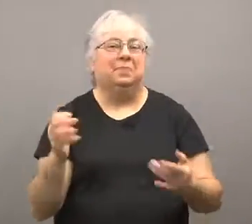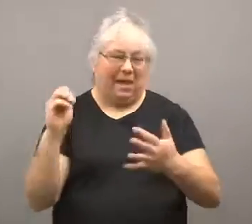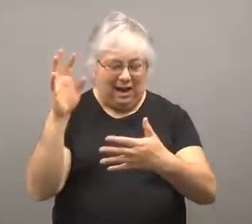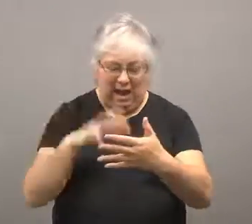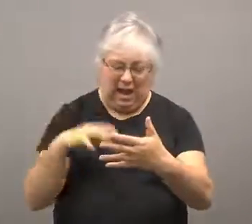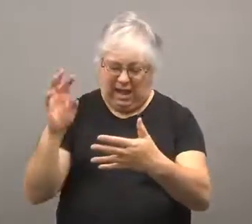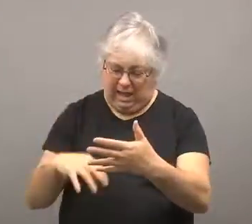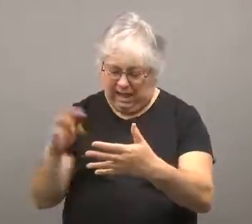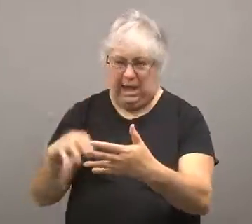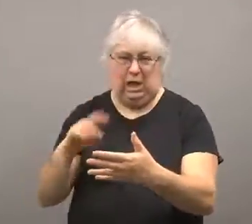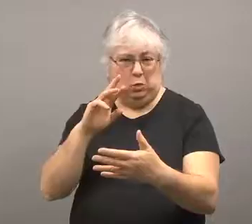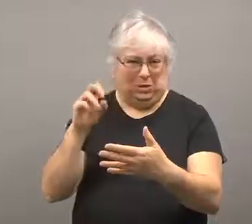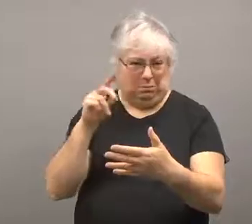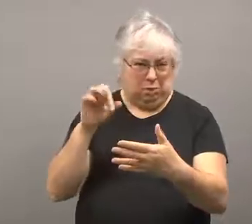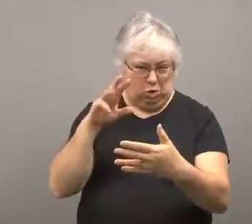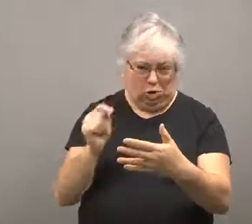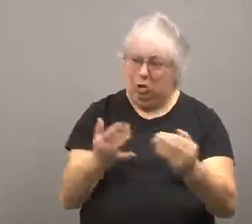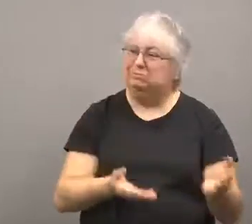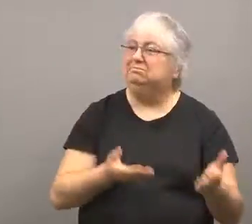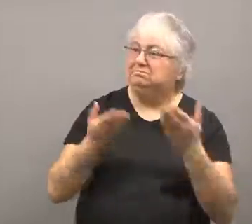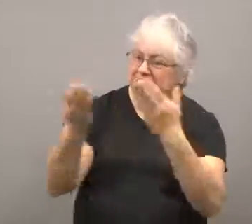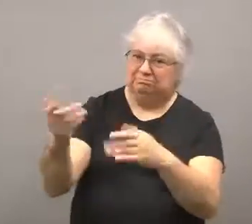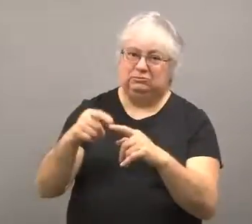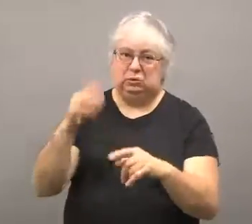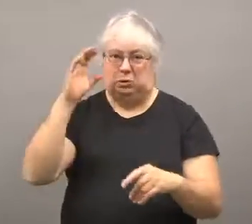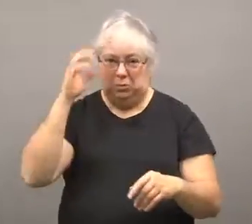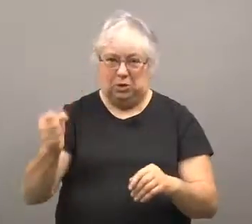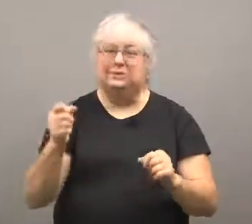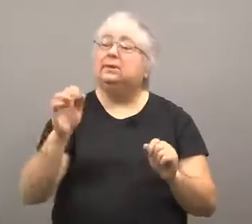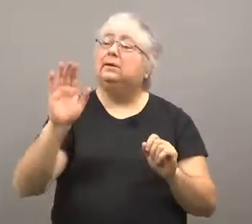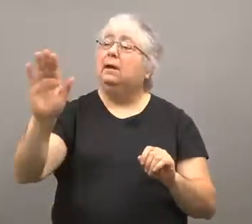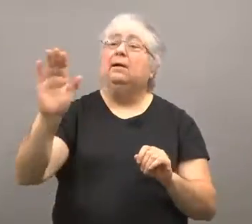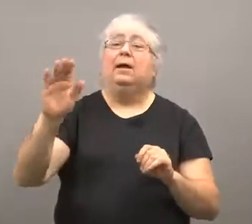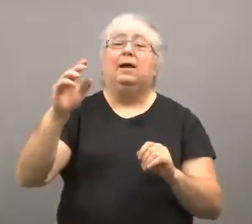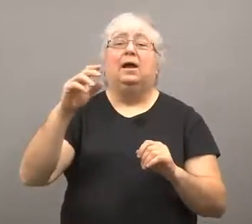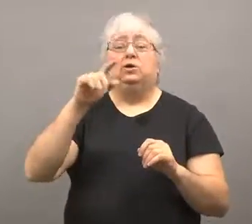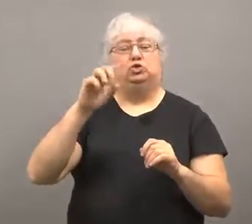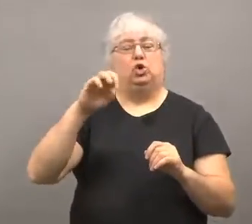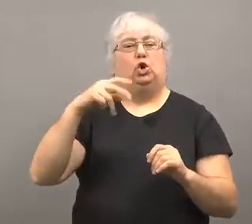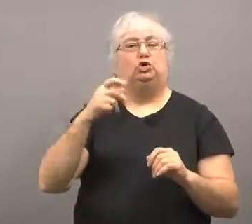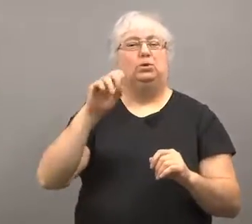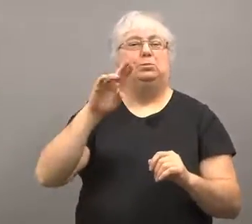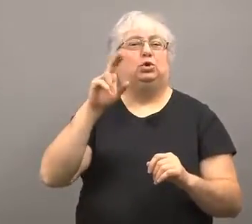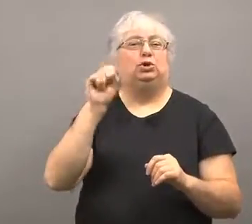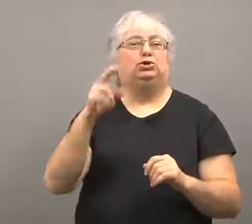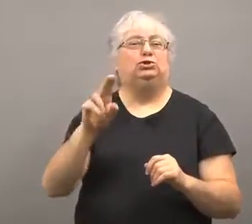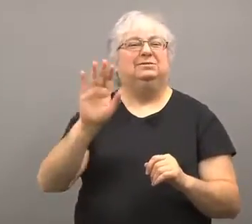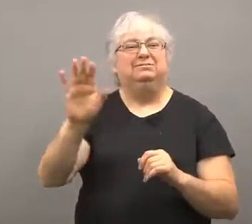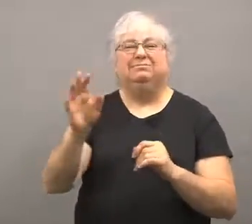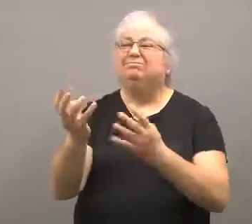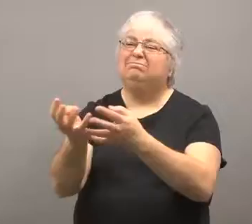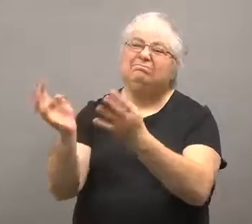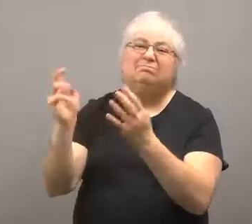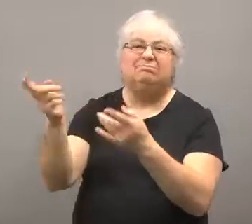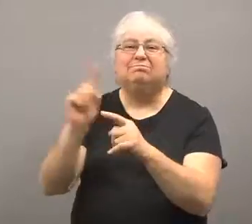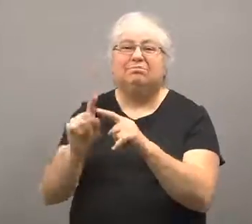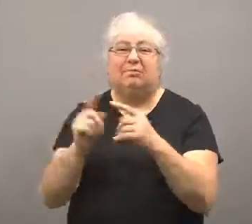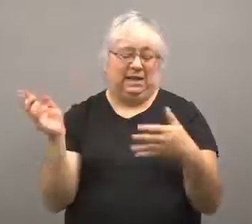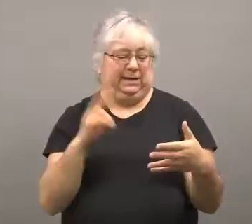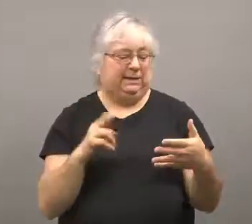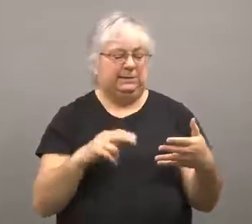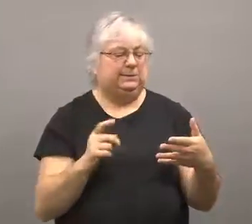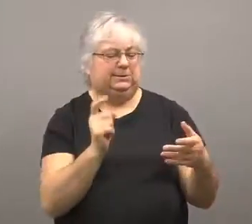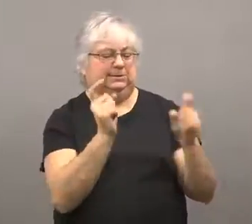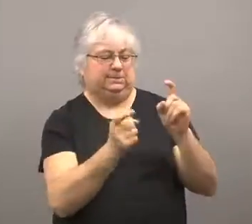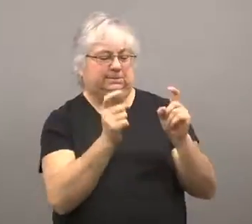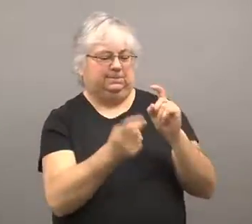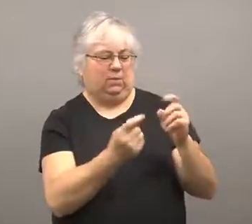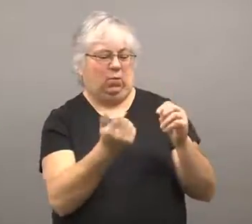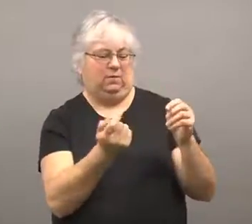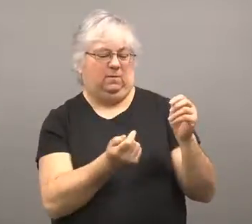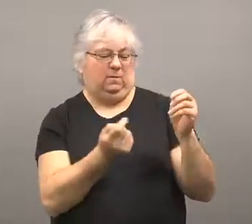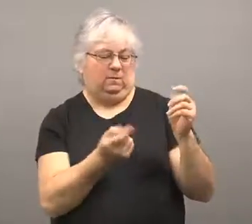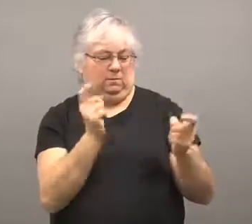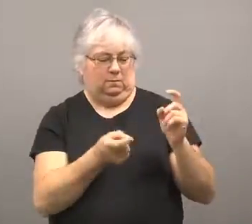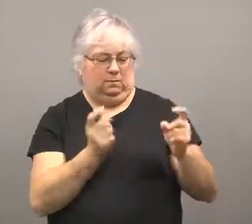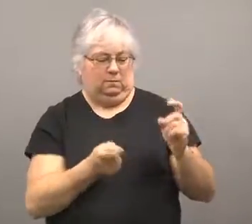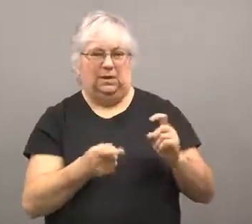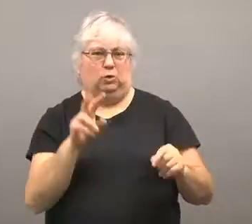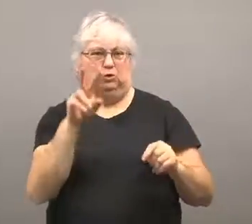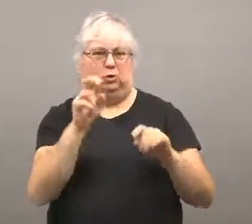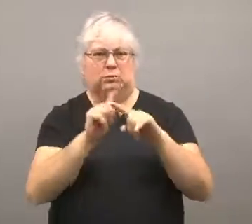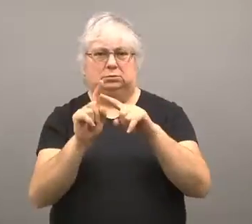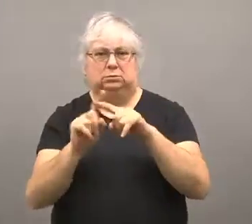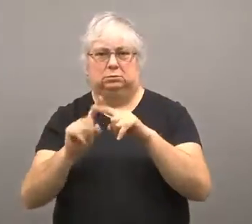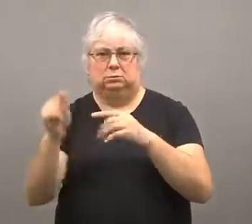It generated a report and submitted it to President George Bush.